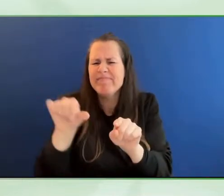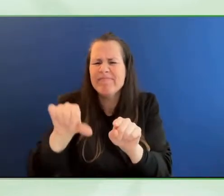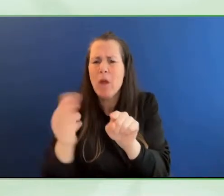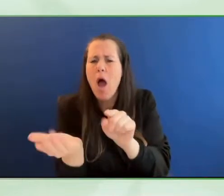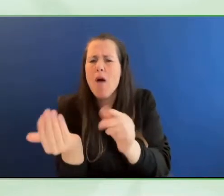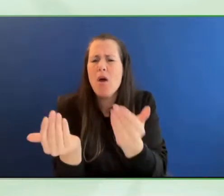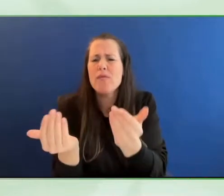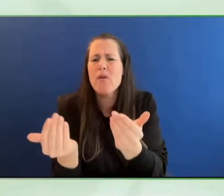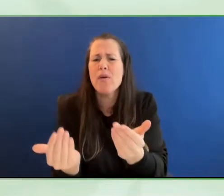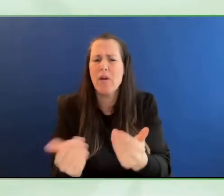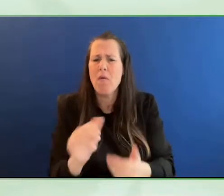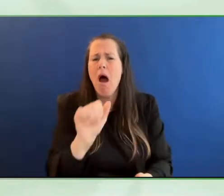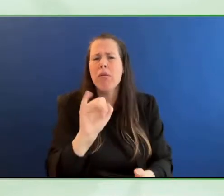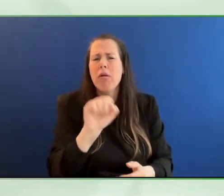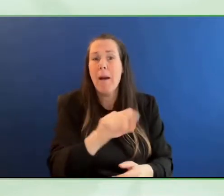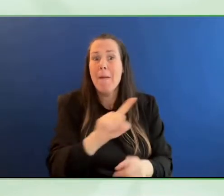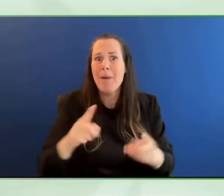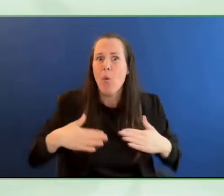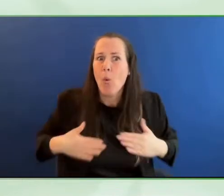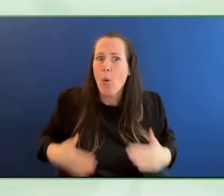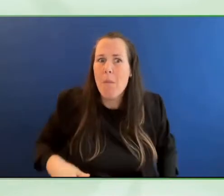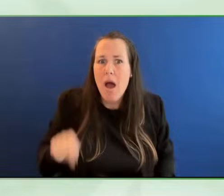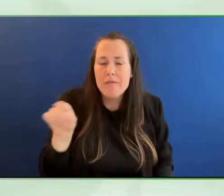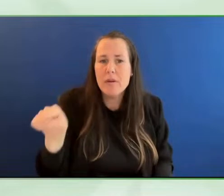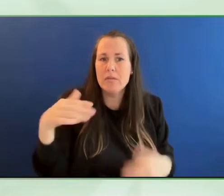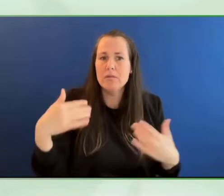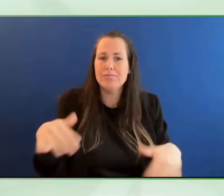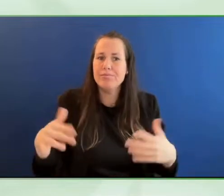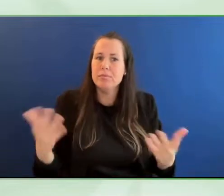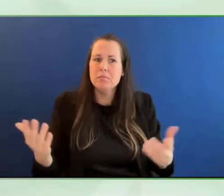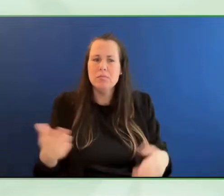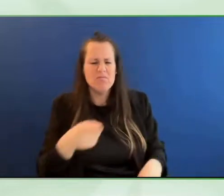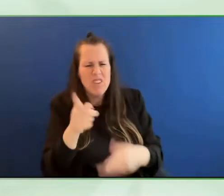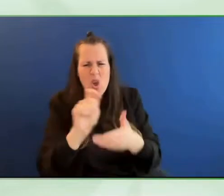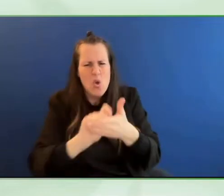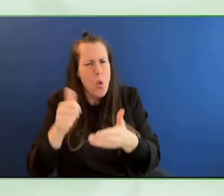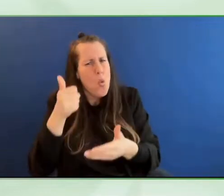I think it starts with empathy, also an understanding of accessibility as well.